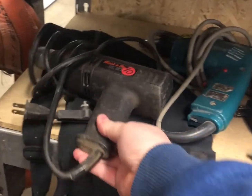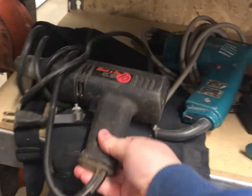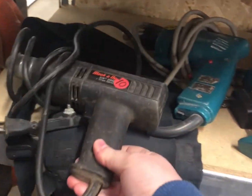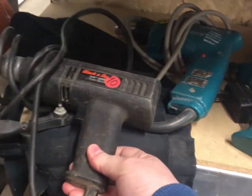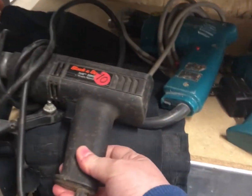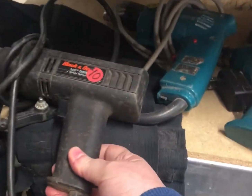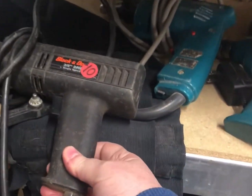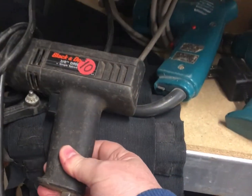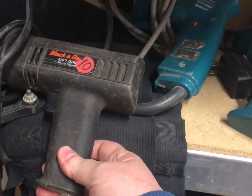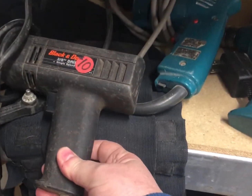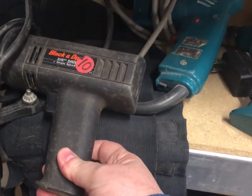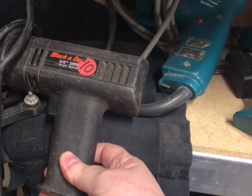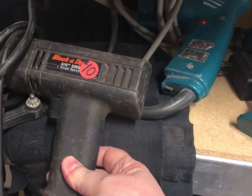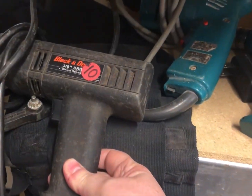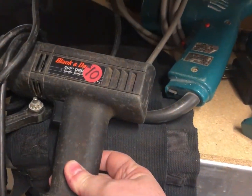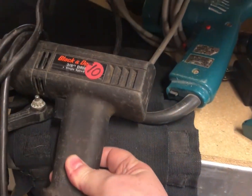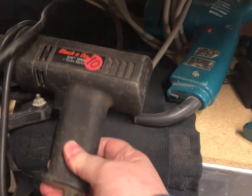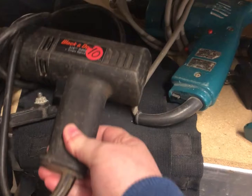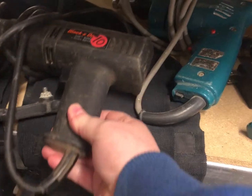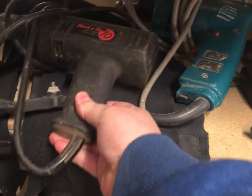this one is $10,